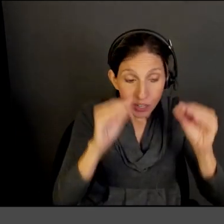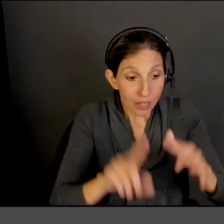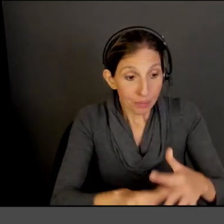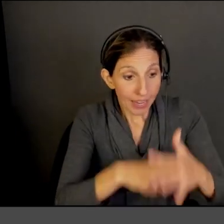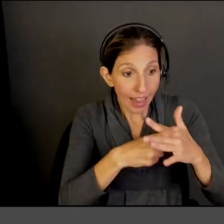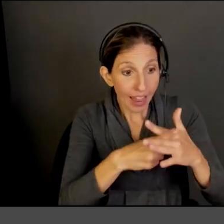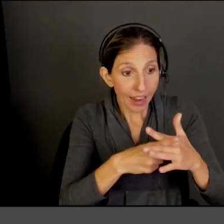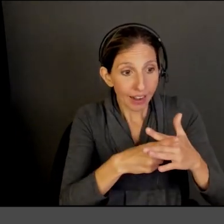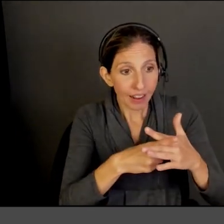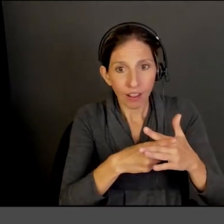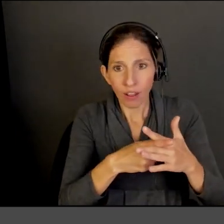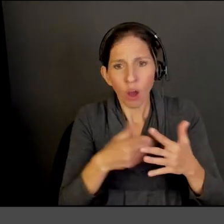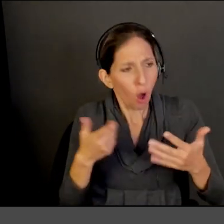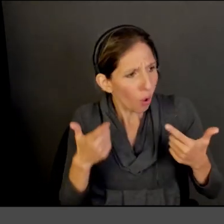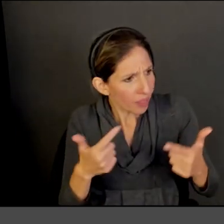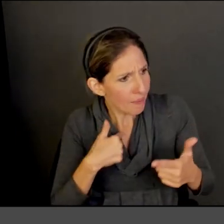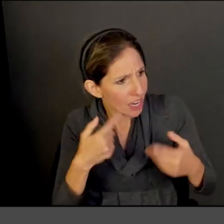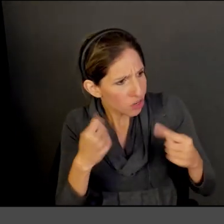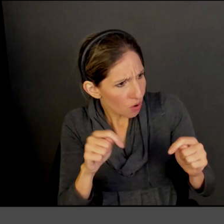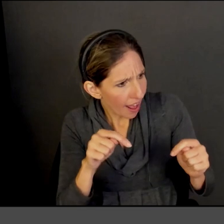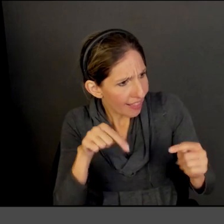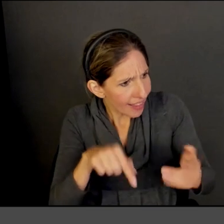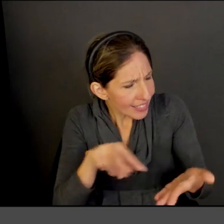AND I LEARN THOSE DANCE STEPS AND WHAT THEY MEAN AND THE DRUM